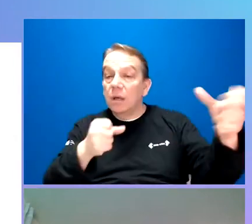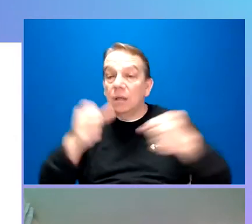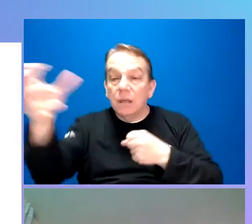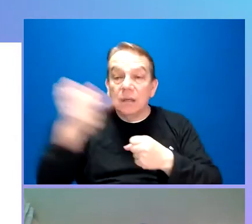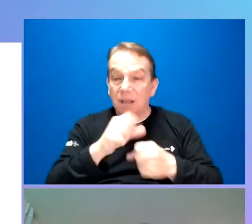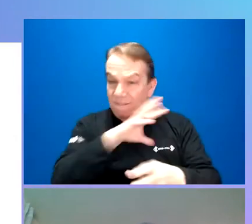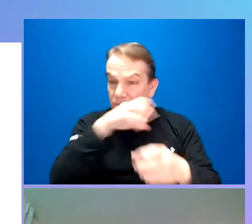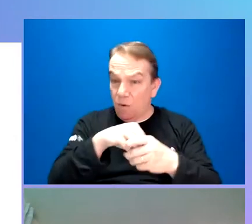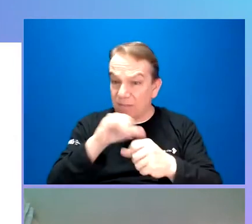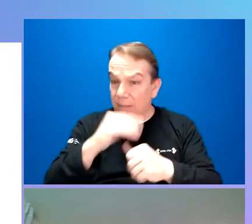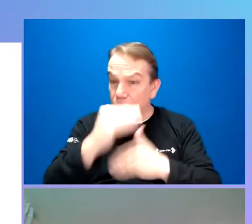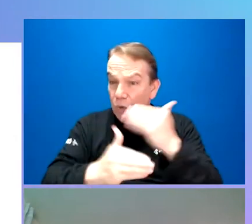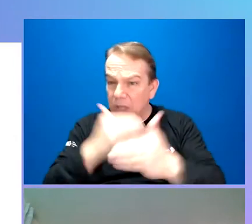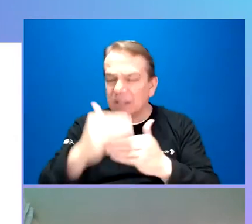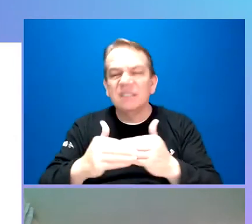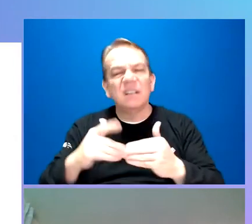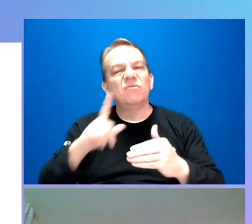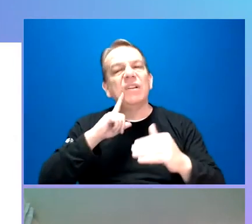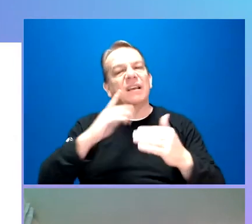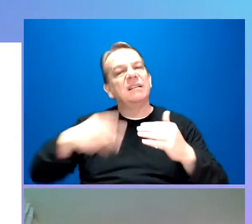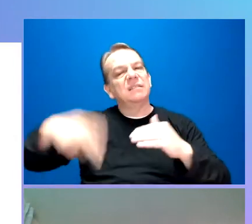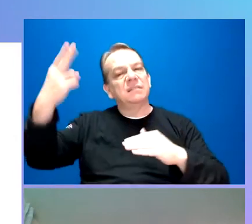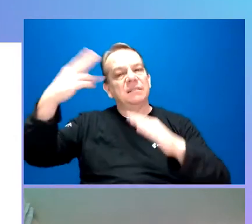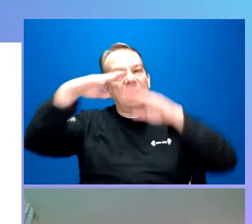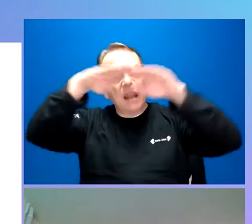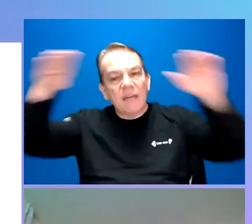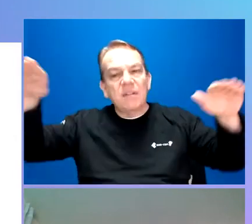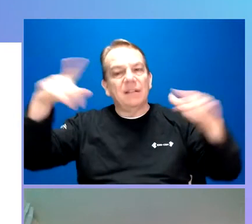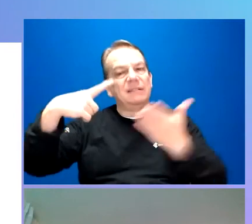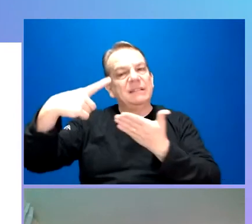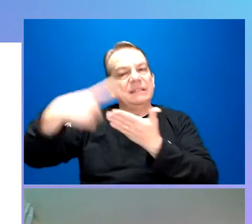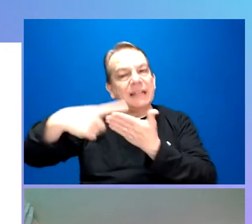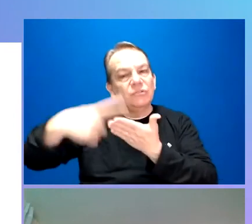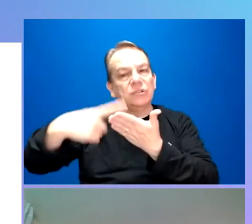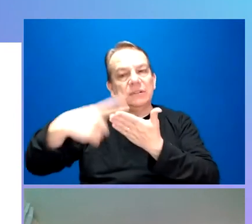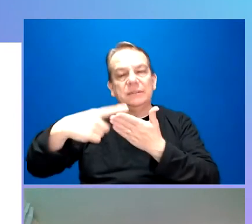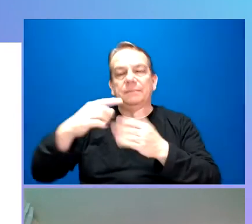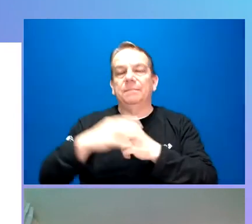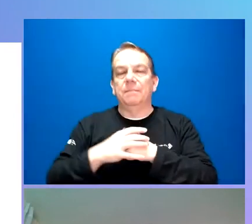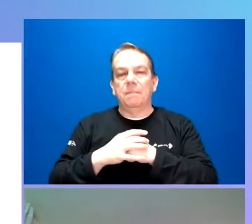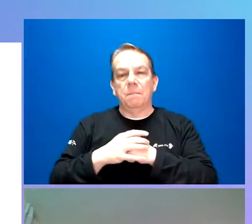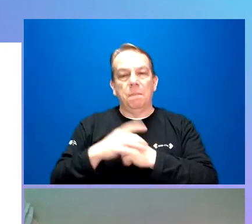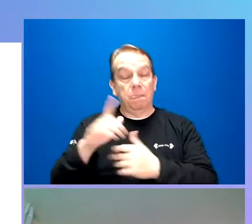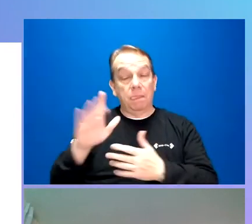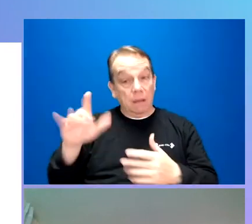high level discussions. Um, and